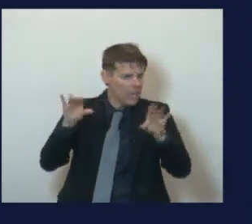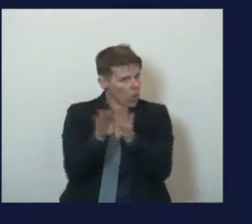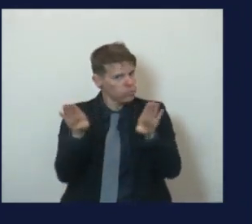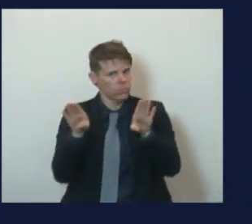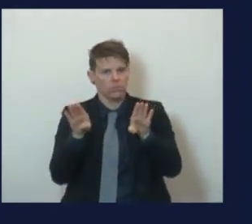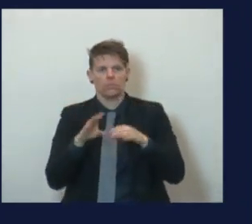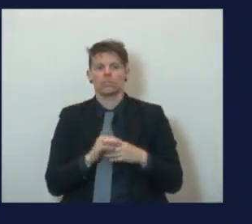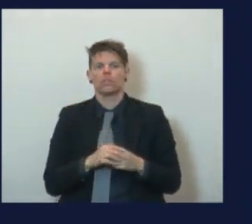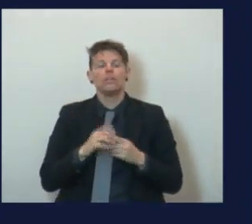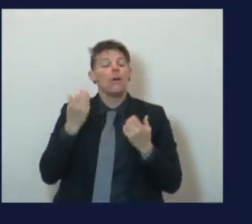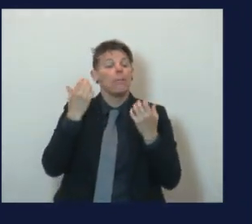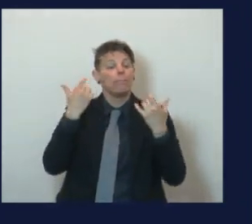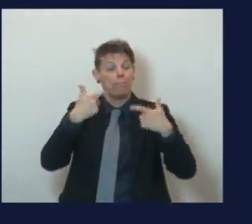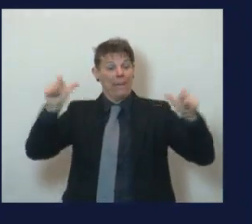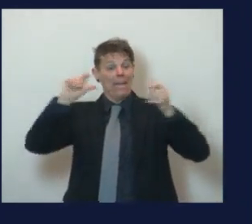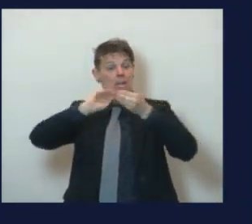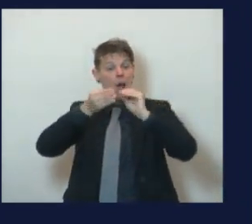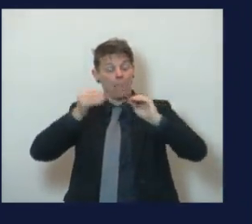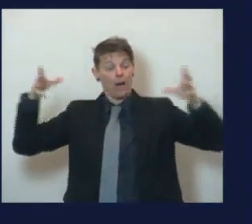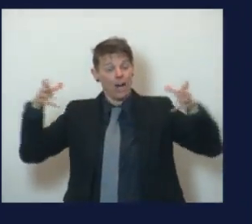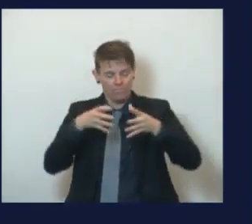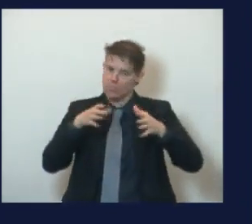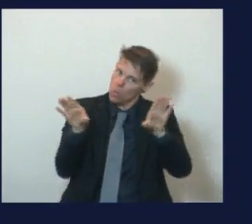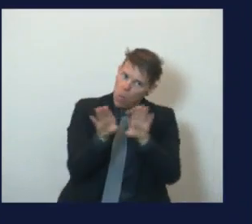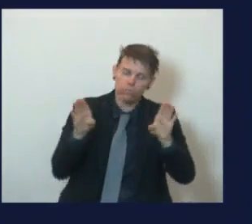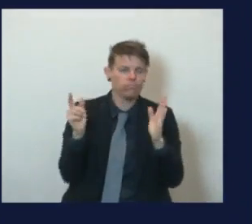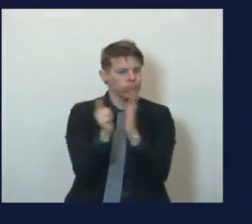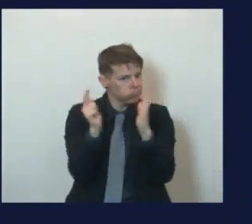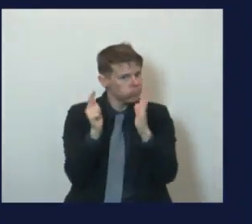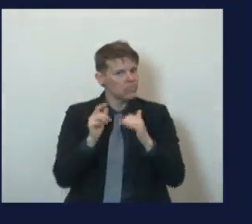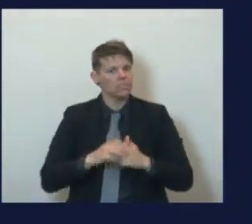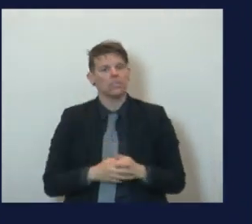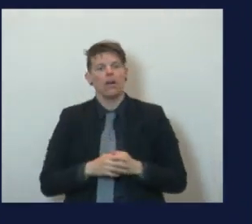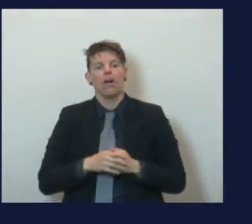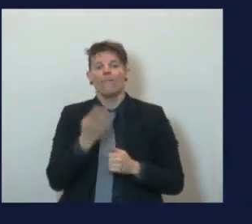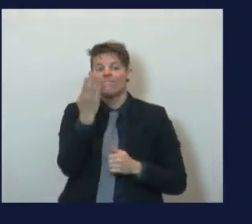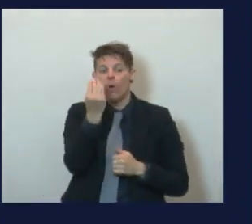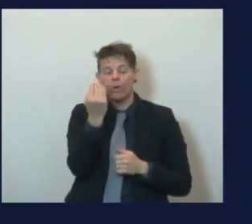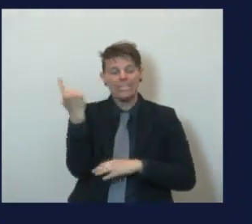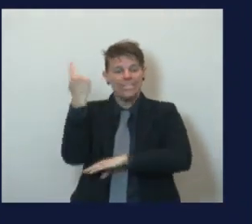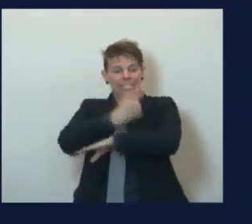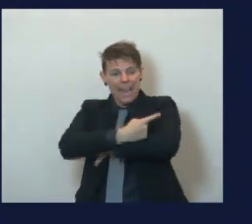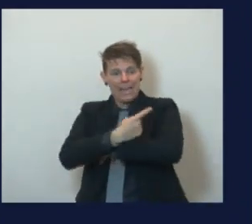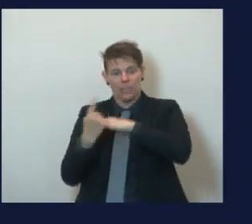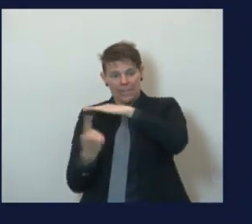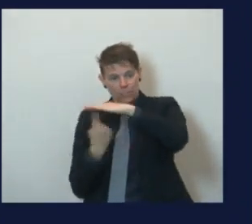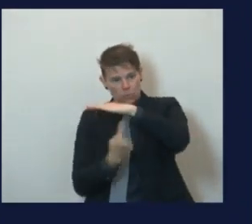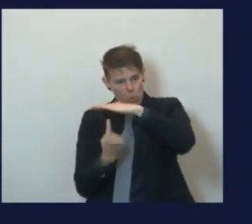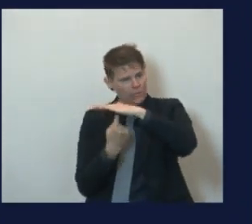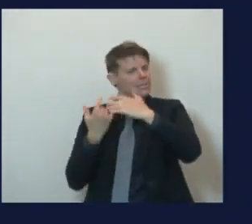HERE’S WHAT STILL UNSAFE AND CLOSED INDOOR MALLS JIM’S ONS THEATERS AND CASINOS MASS.